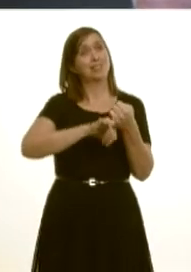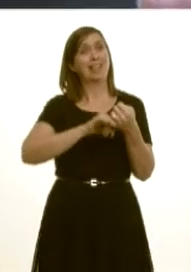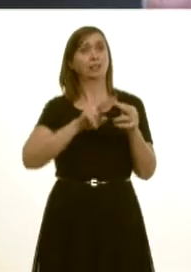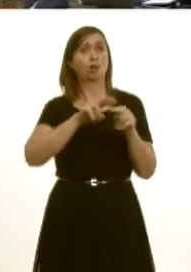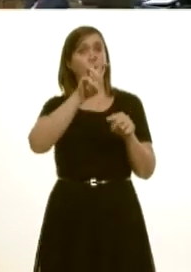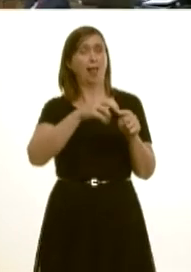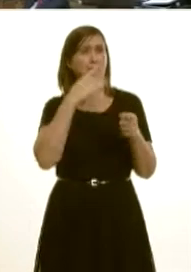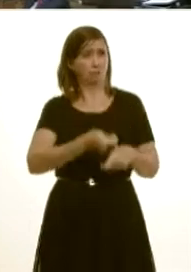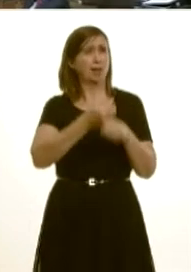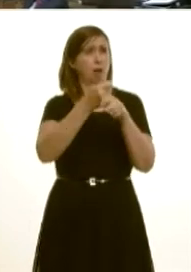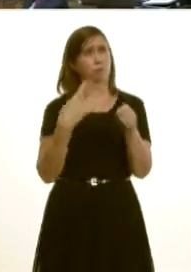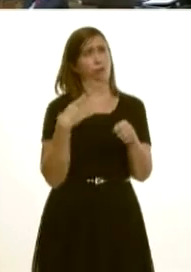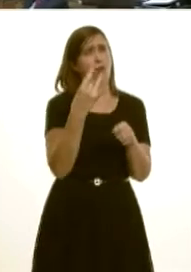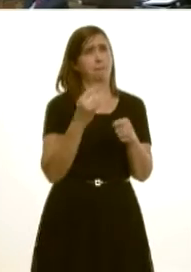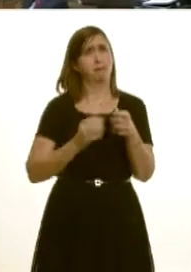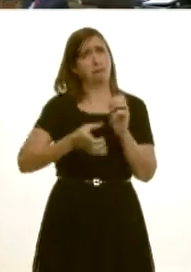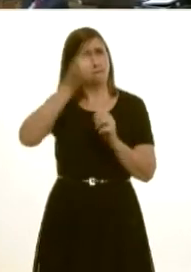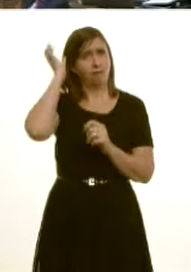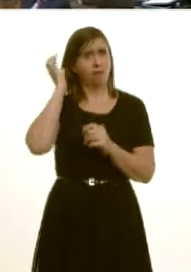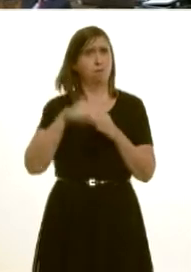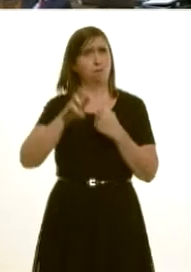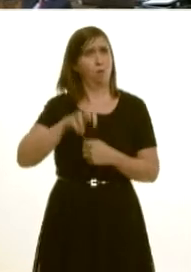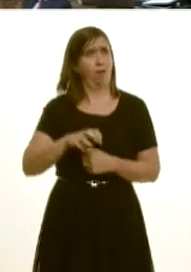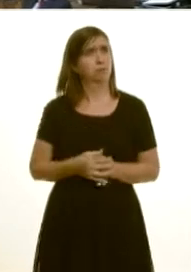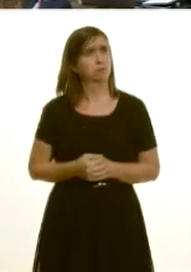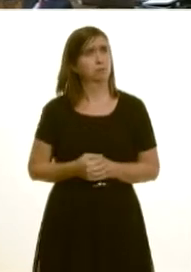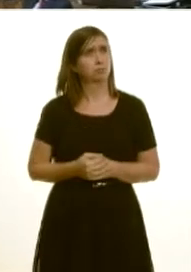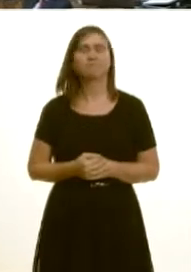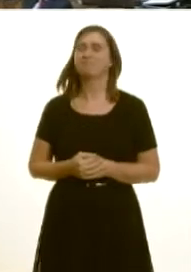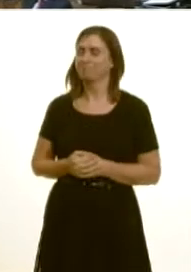behalf of all the firefighters in Wales? Carwyn Jones: Yes. I am aware of the Ring